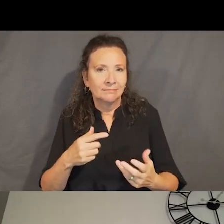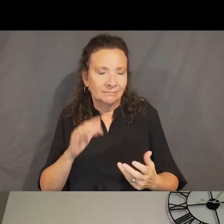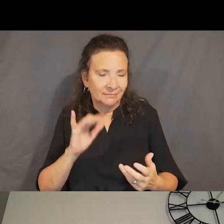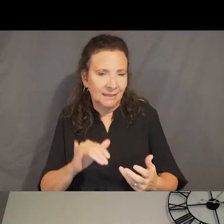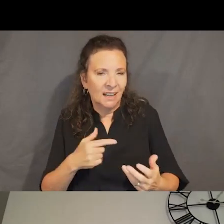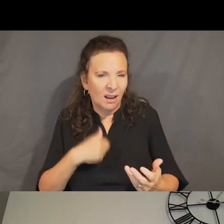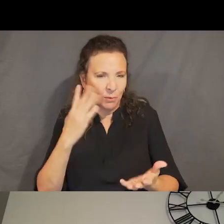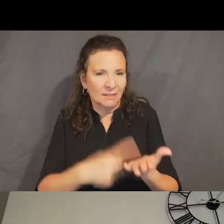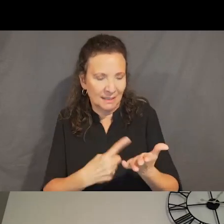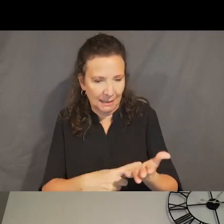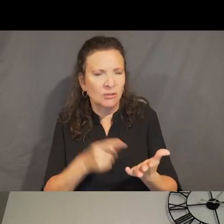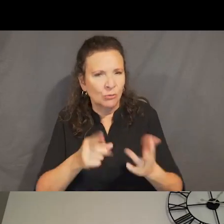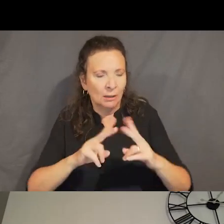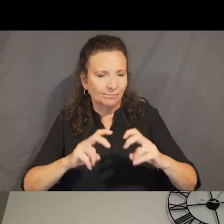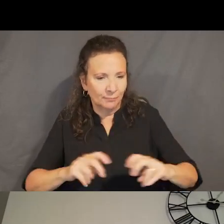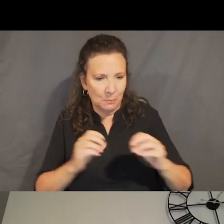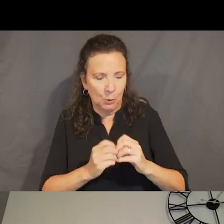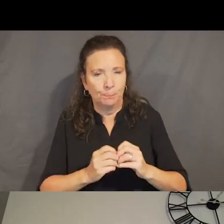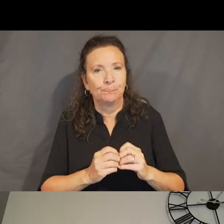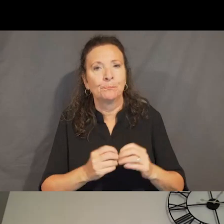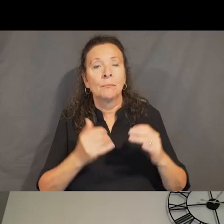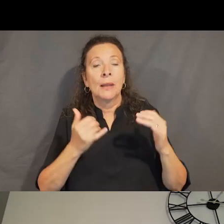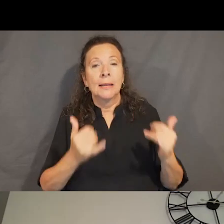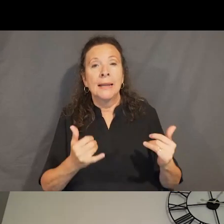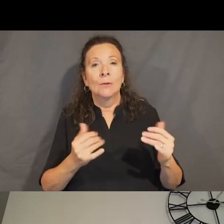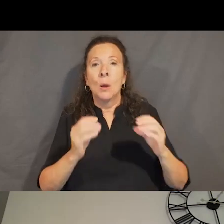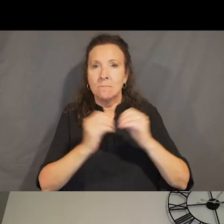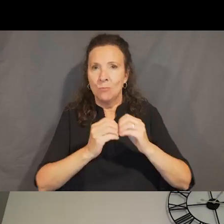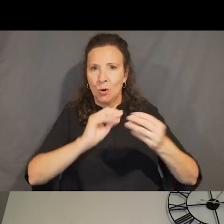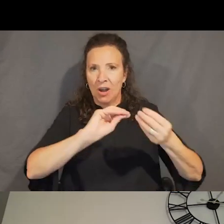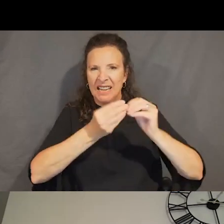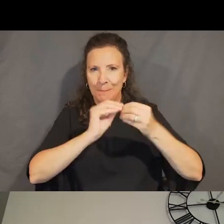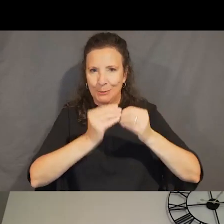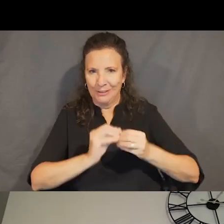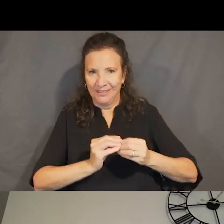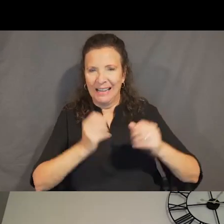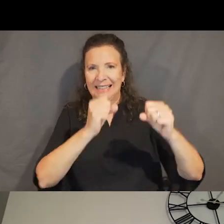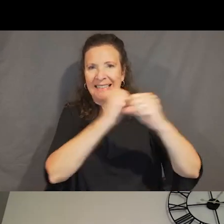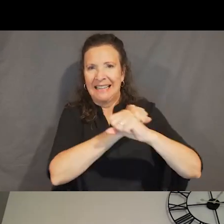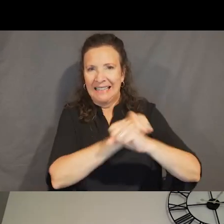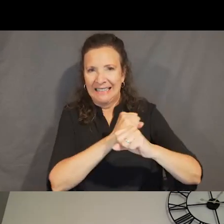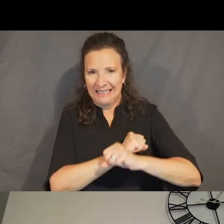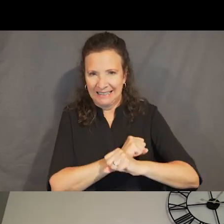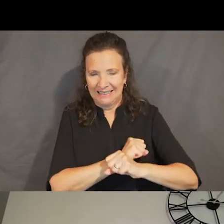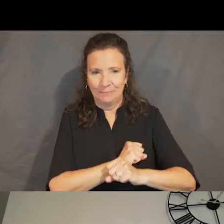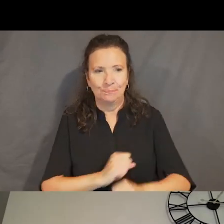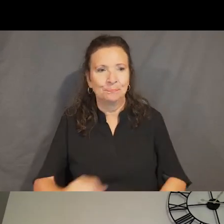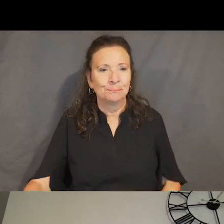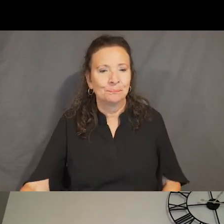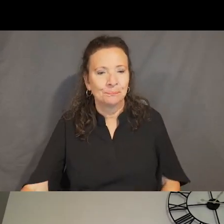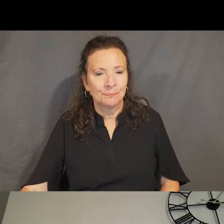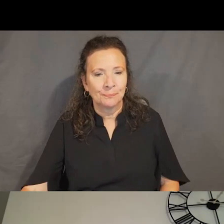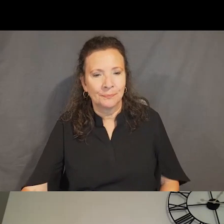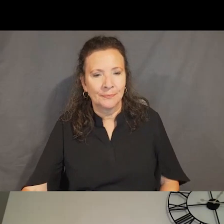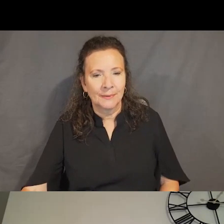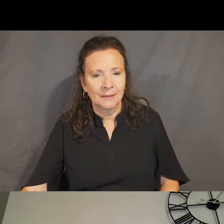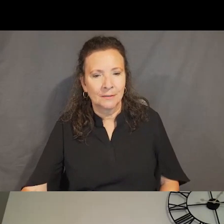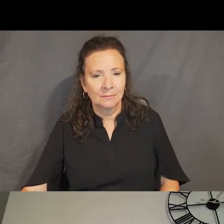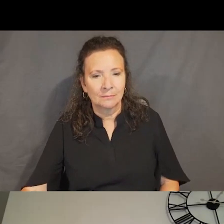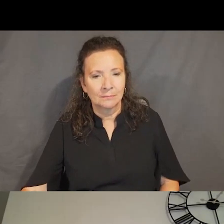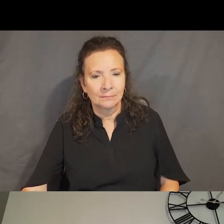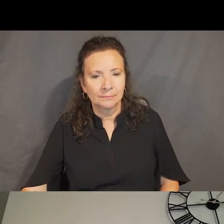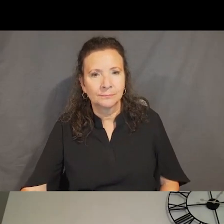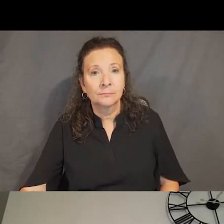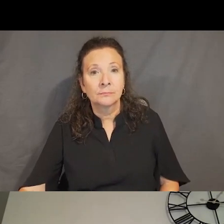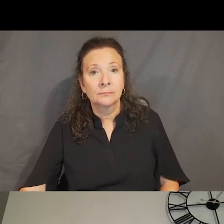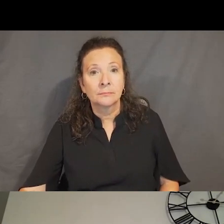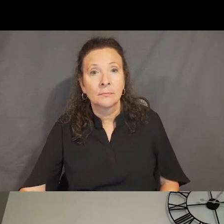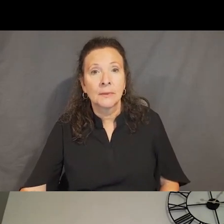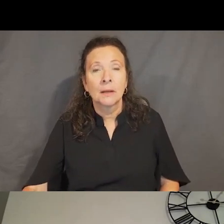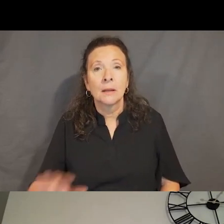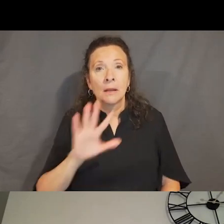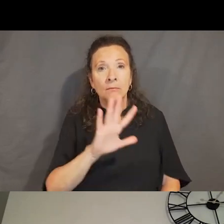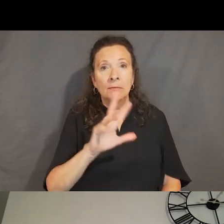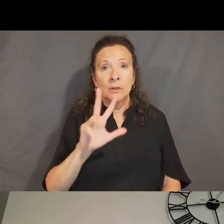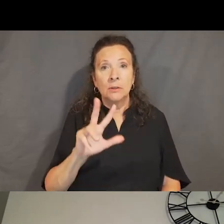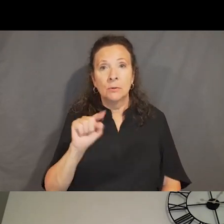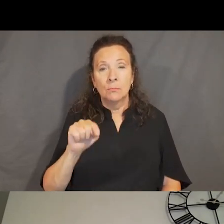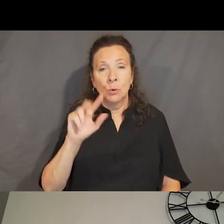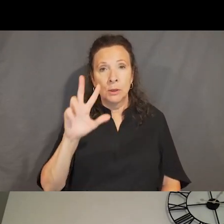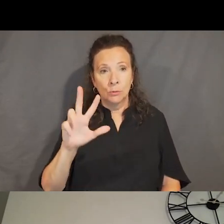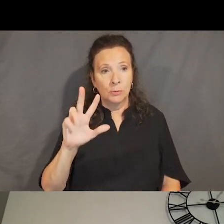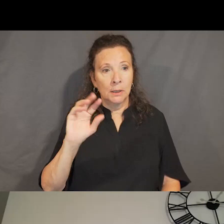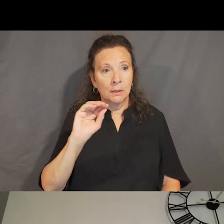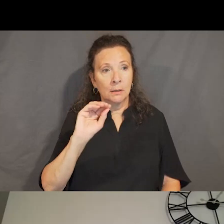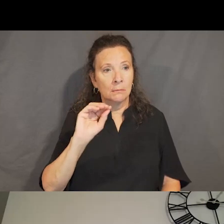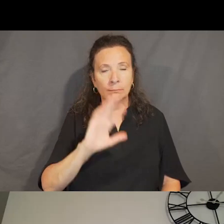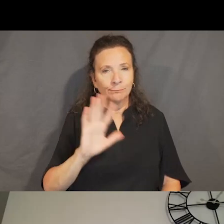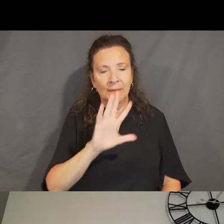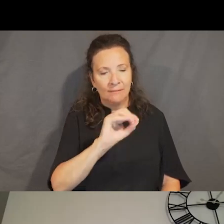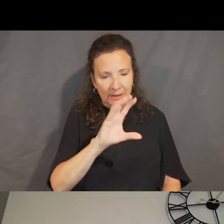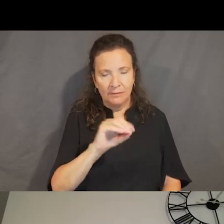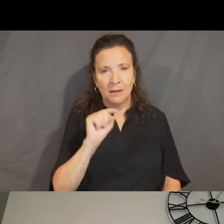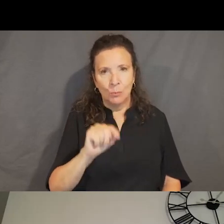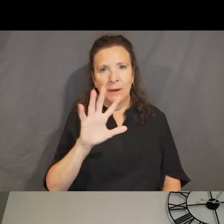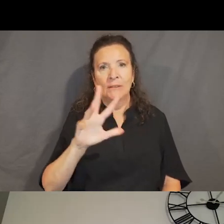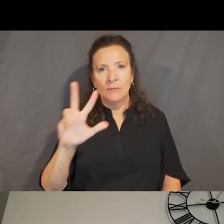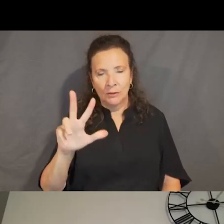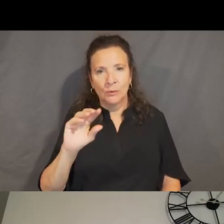into a few more stats for just a moment. 50. 53% of web developers and designers say that they are